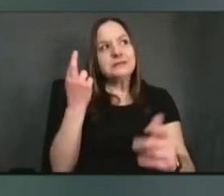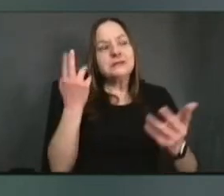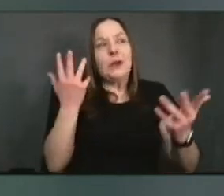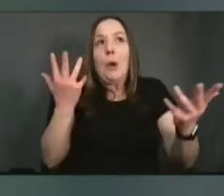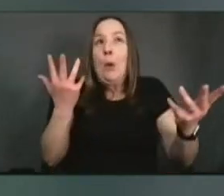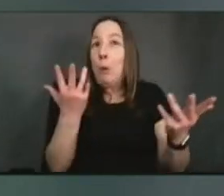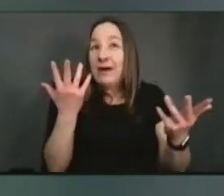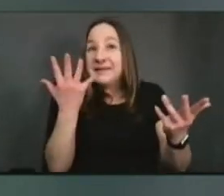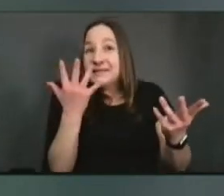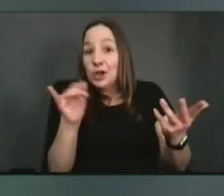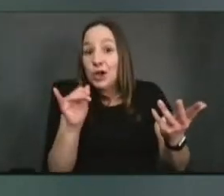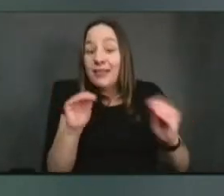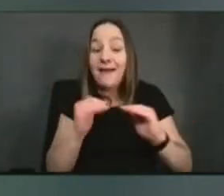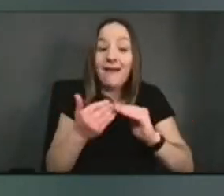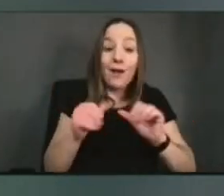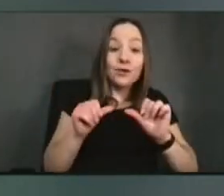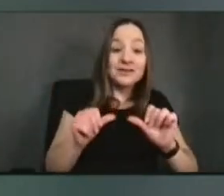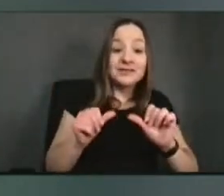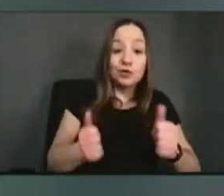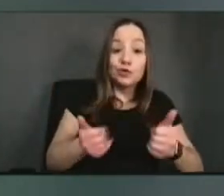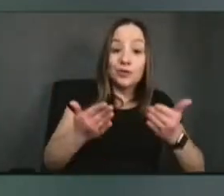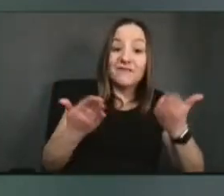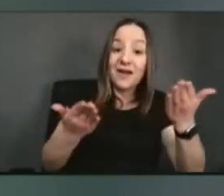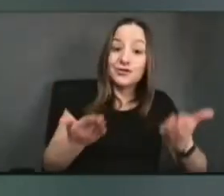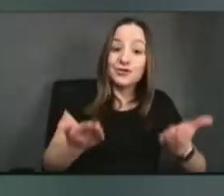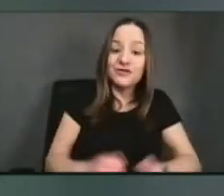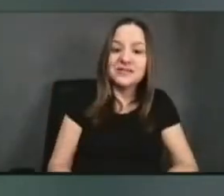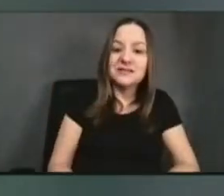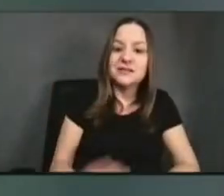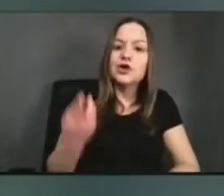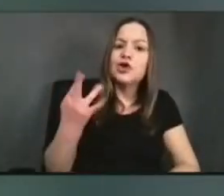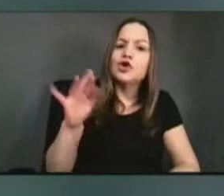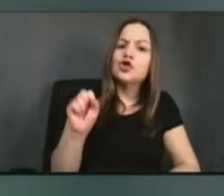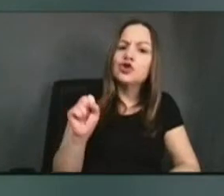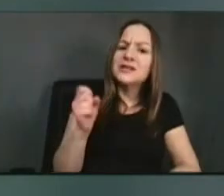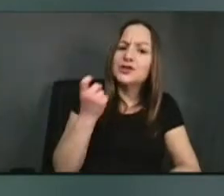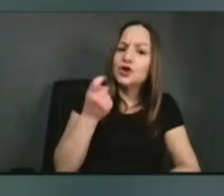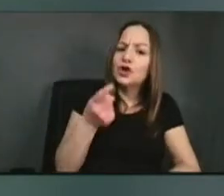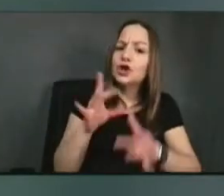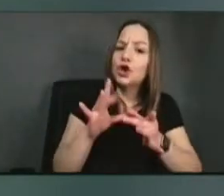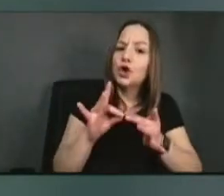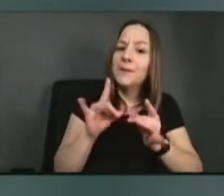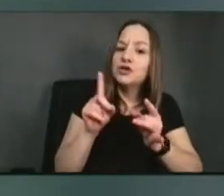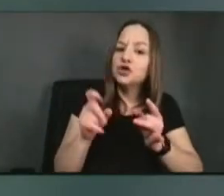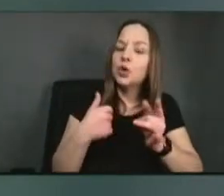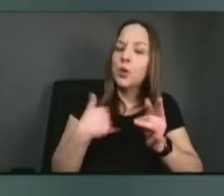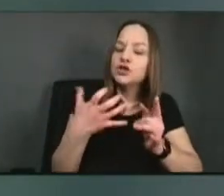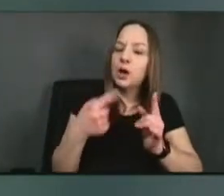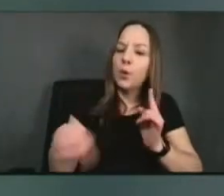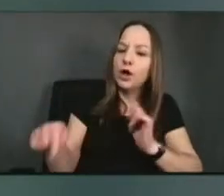that reality. Check up. What does this look like? And how are we going to continue to provide